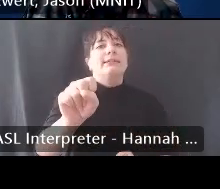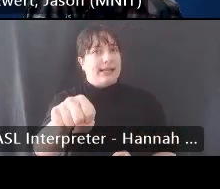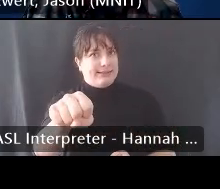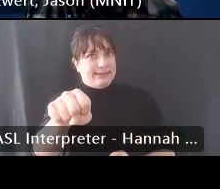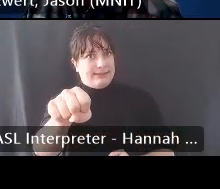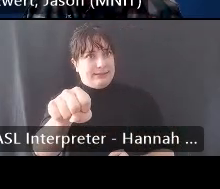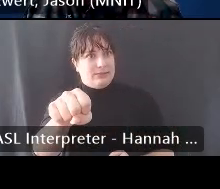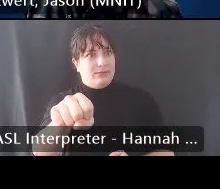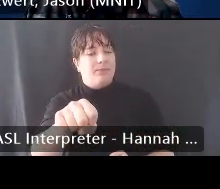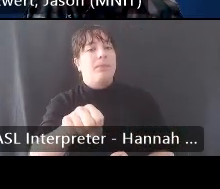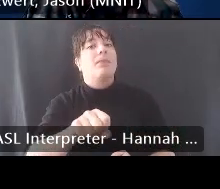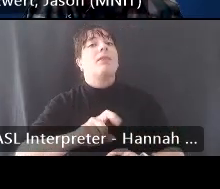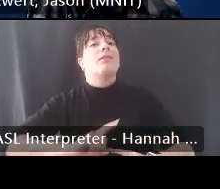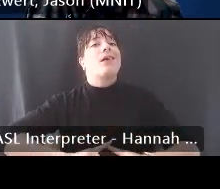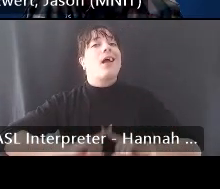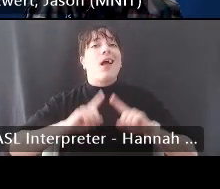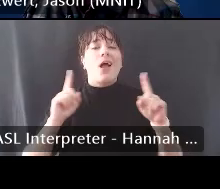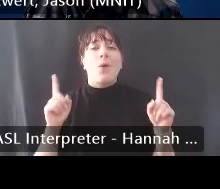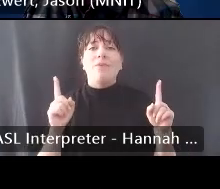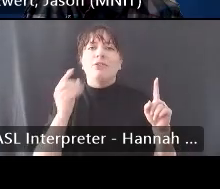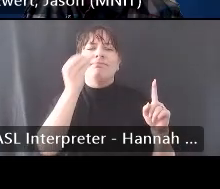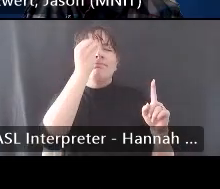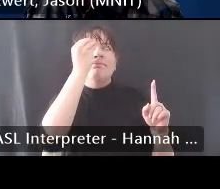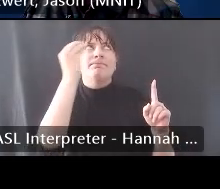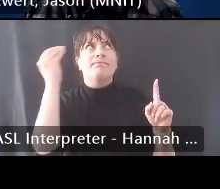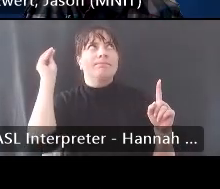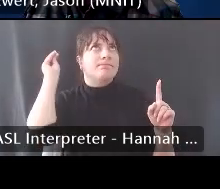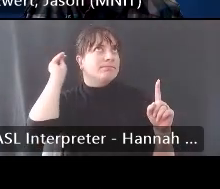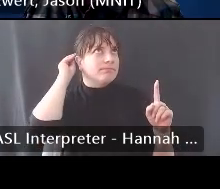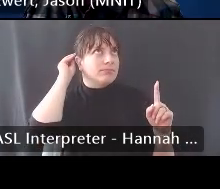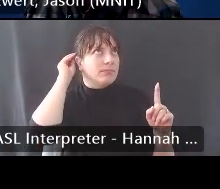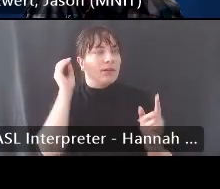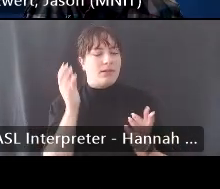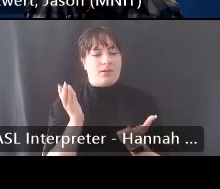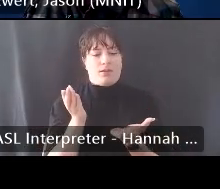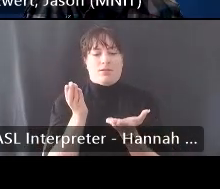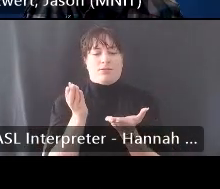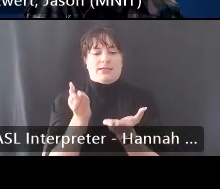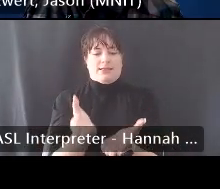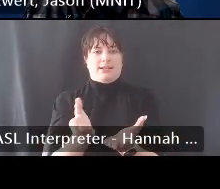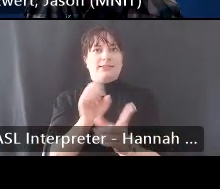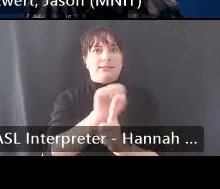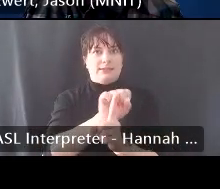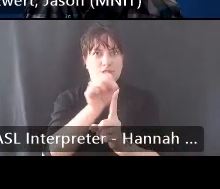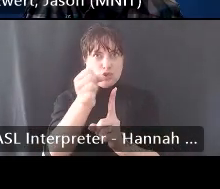are you're creating a situation under which a screen reader